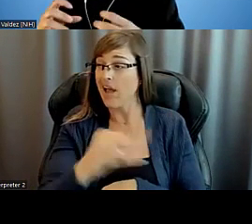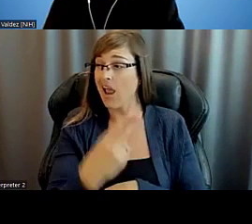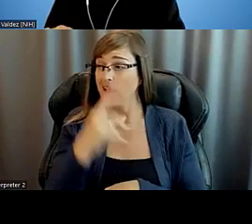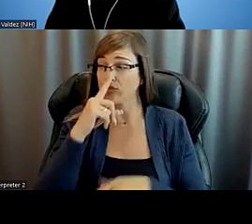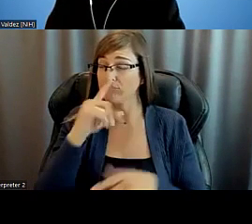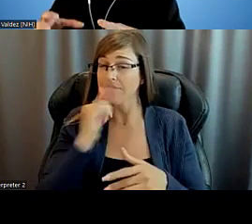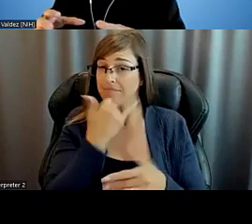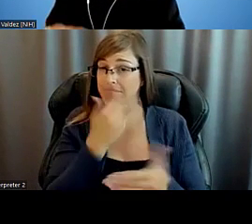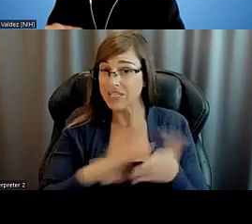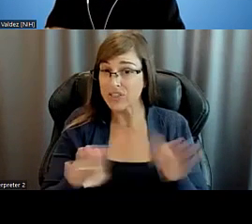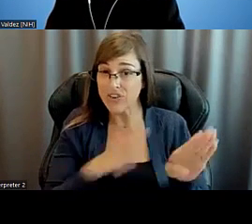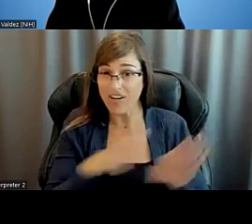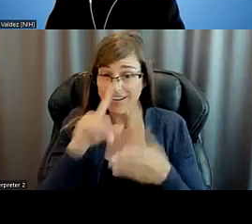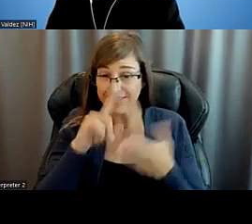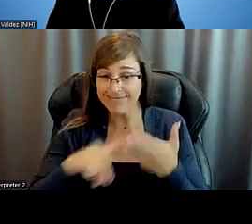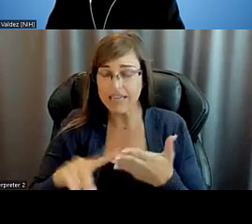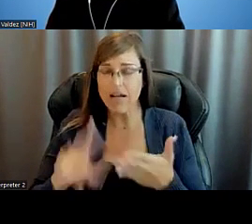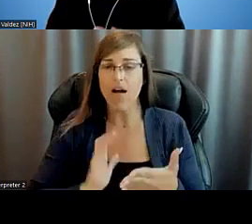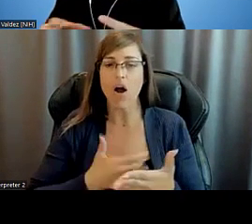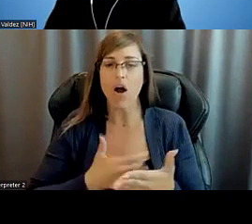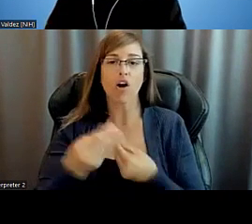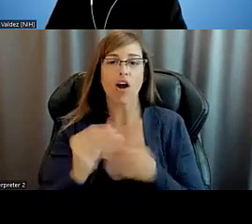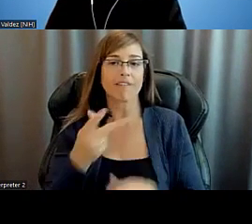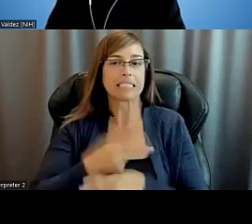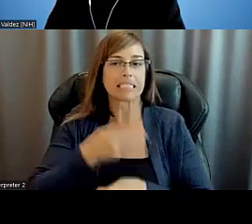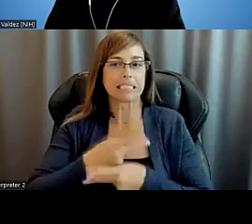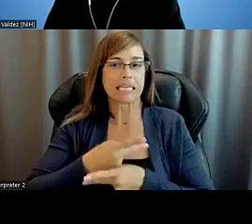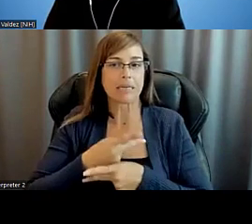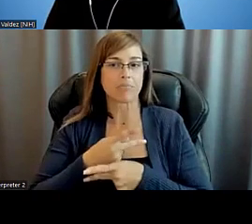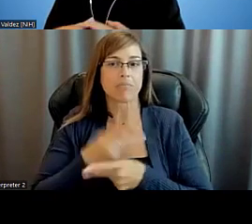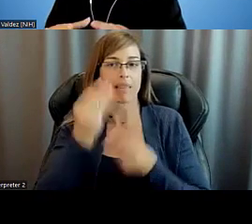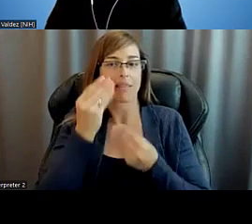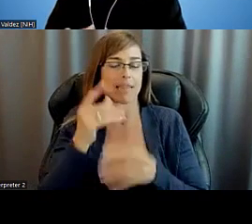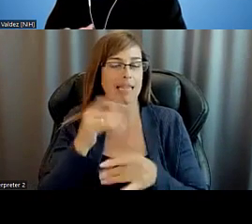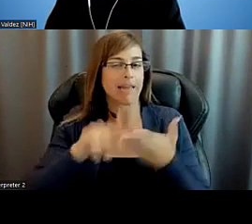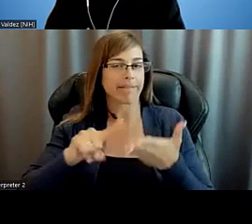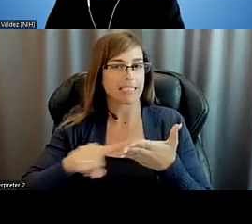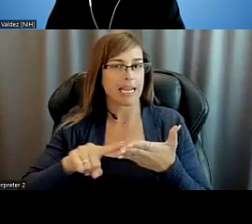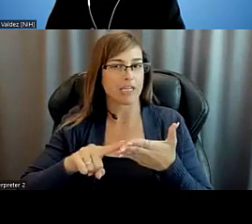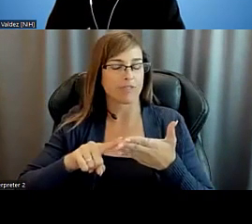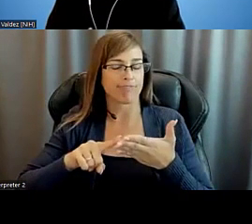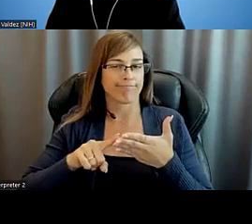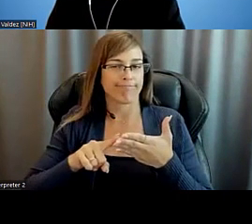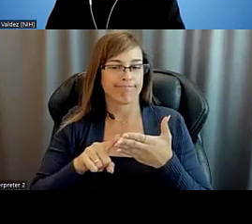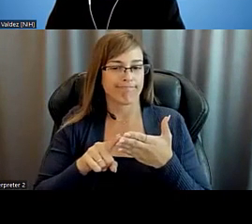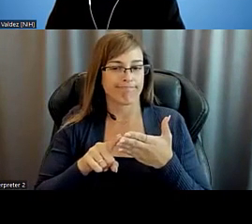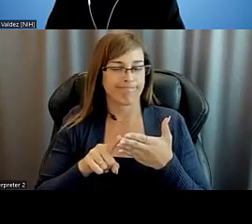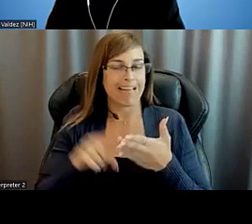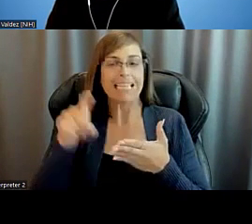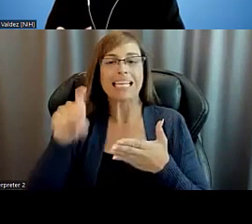Our office will keep the information very siloed. We only share that information on a need-to-know basis,